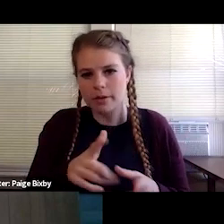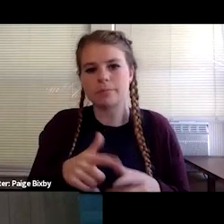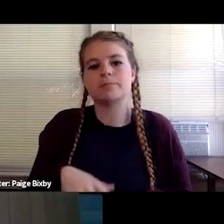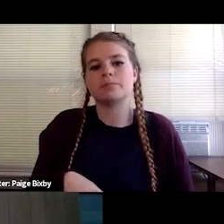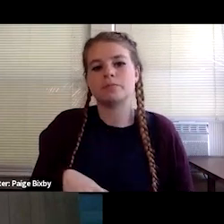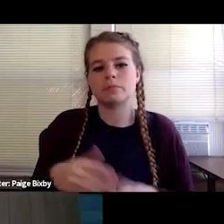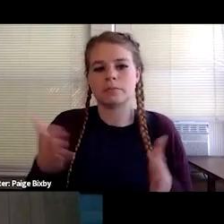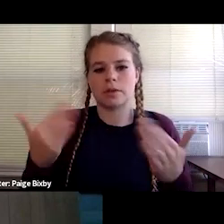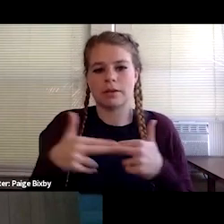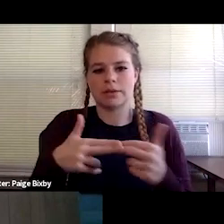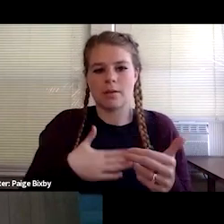Next slide please.